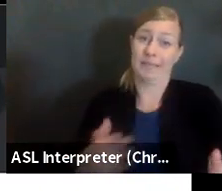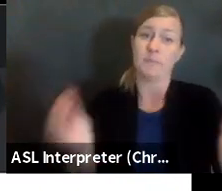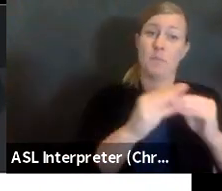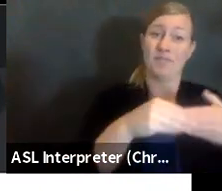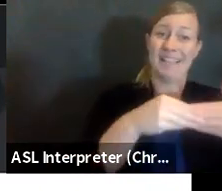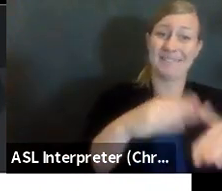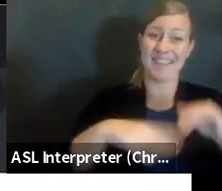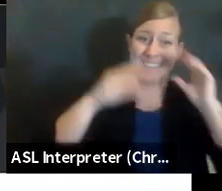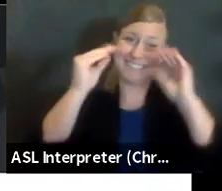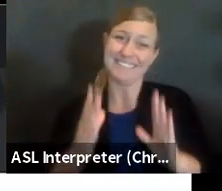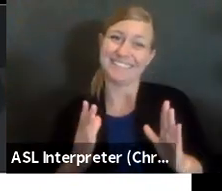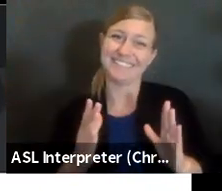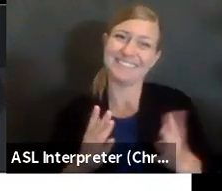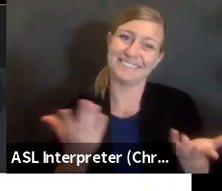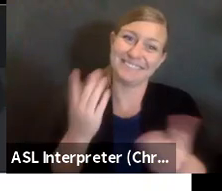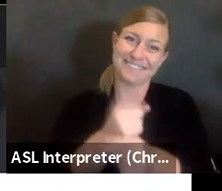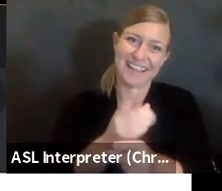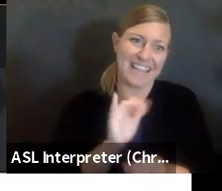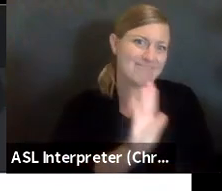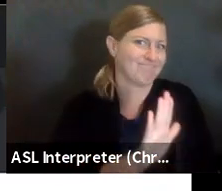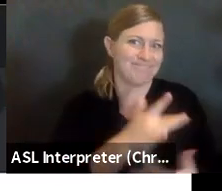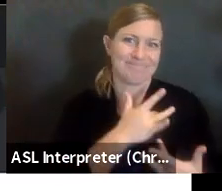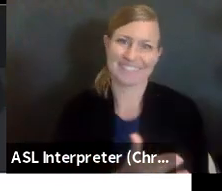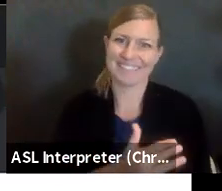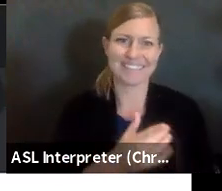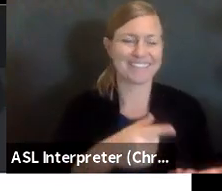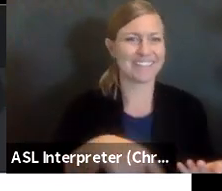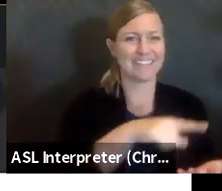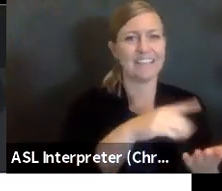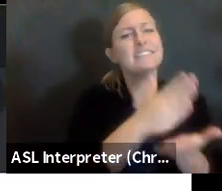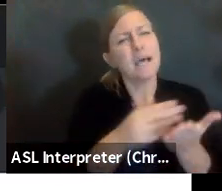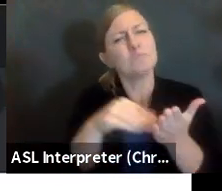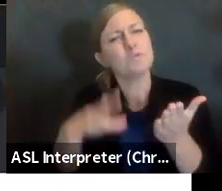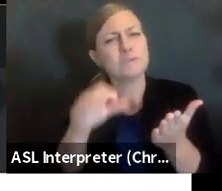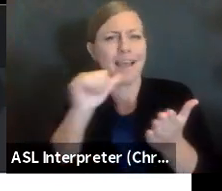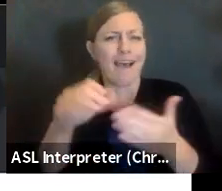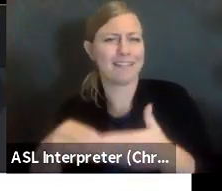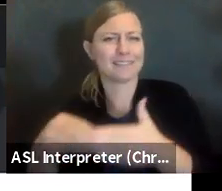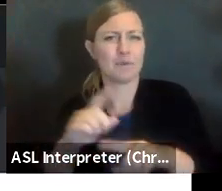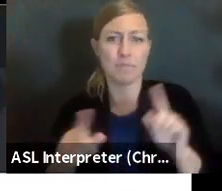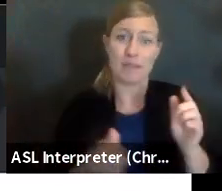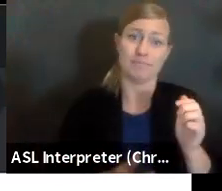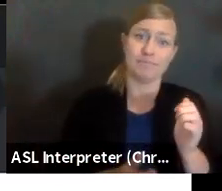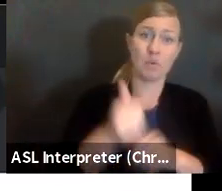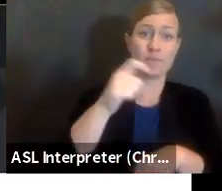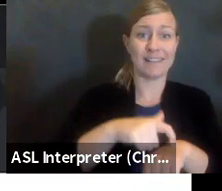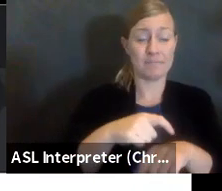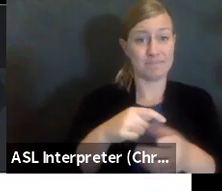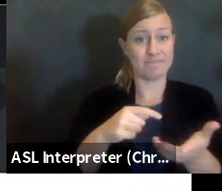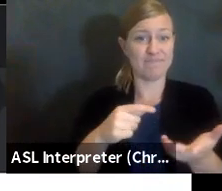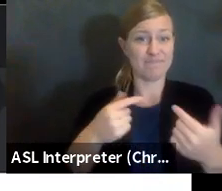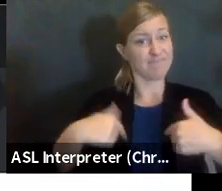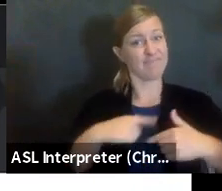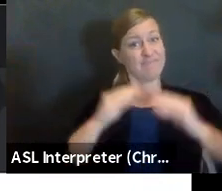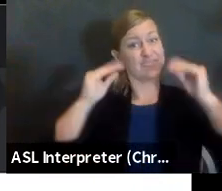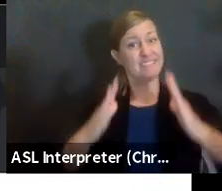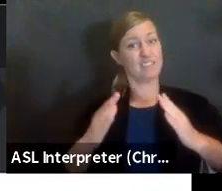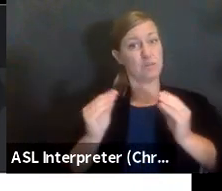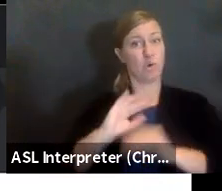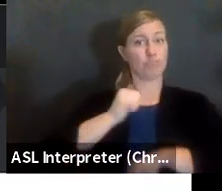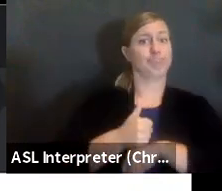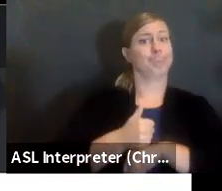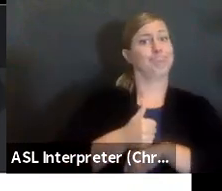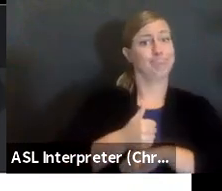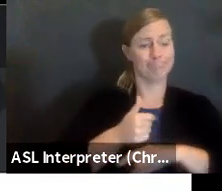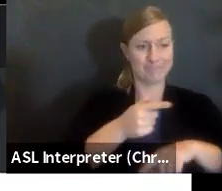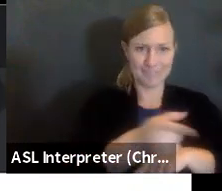ESD 112 - Katherine Livick: In general, by their nature, their students for whom, that's not true. But overall, if you're stressing because you have to learn a new system which everybody gets to that point.